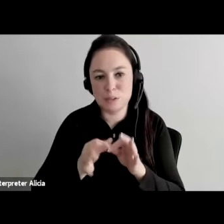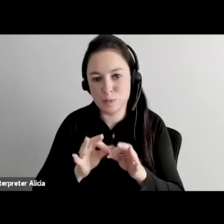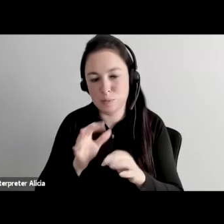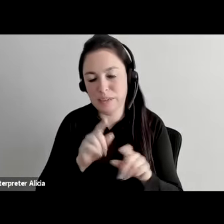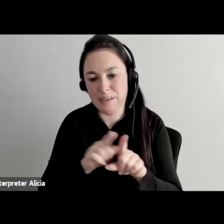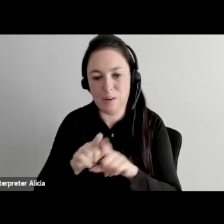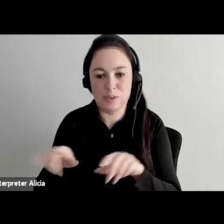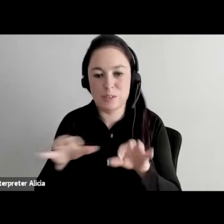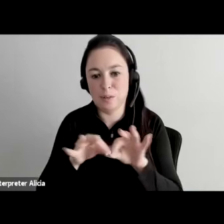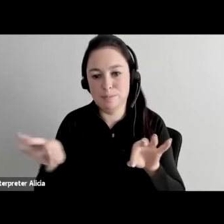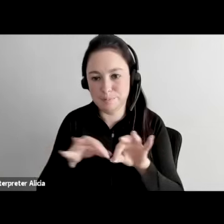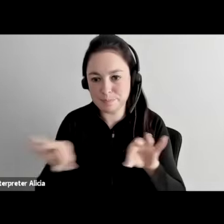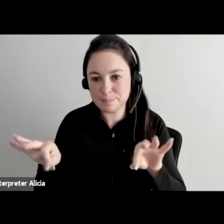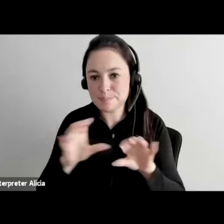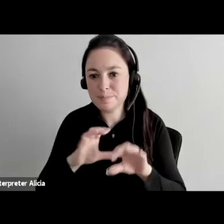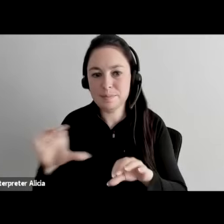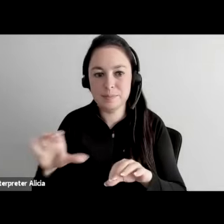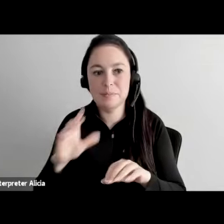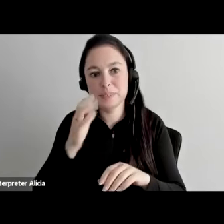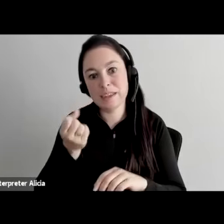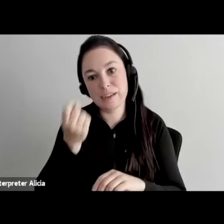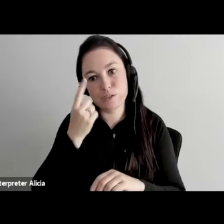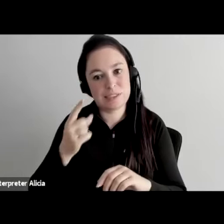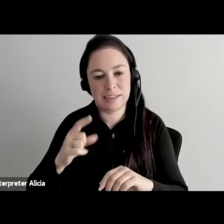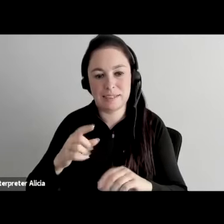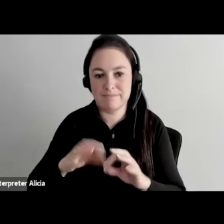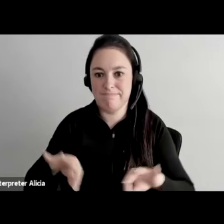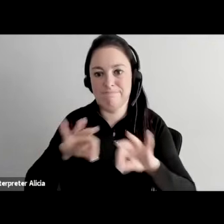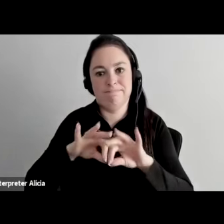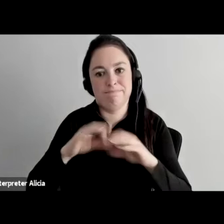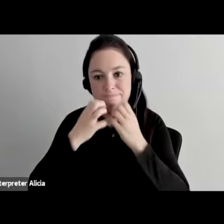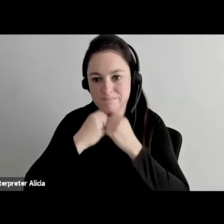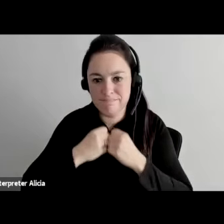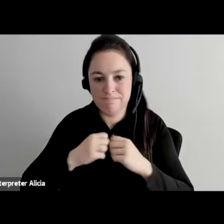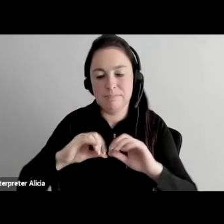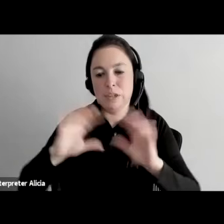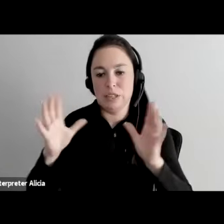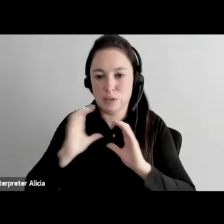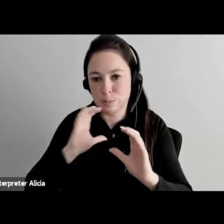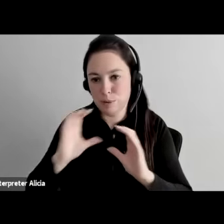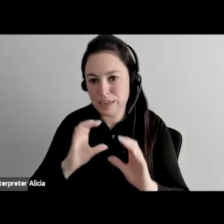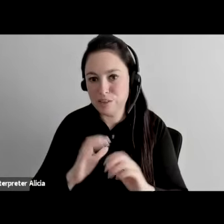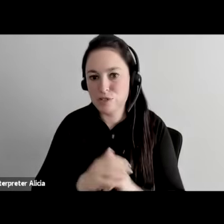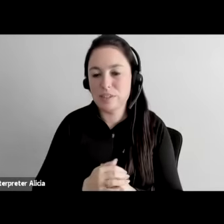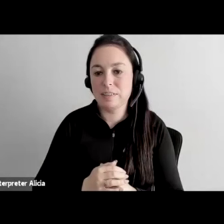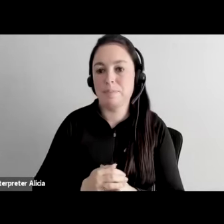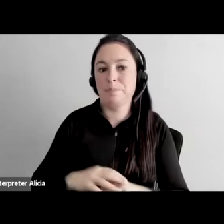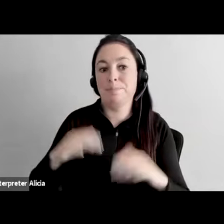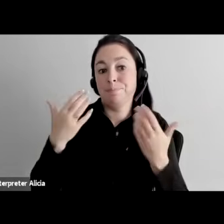know how important clear communication is. So, I have achondroplasia dwarfism. It's